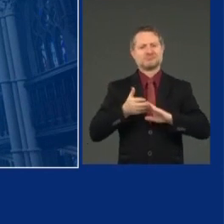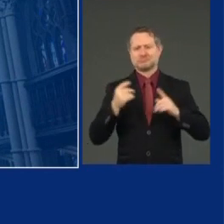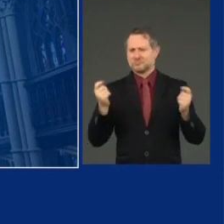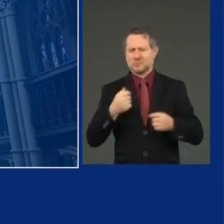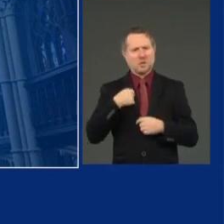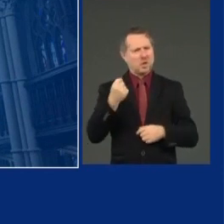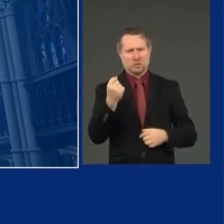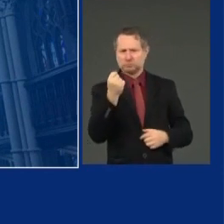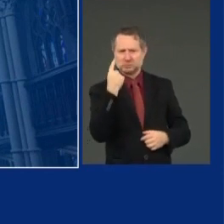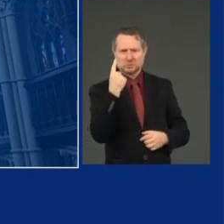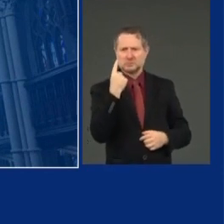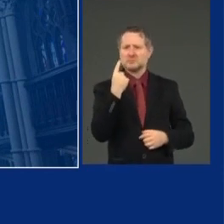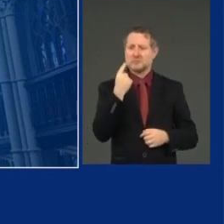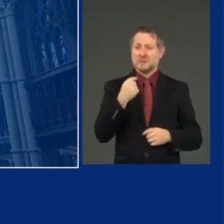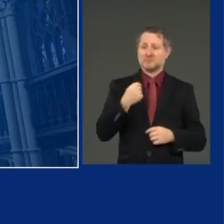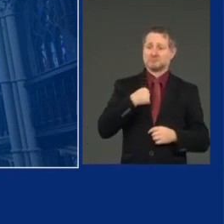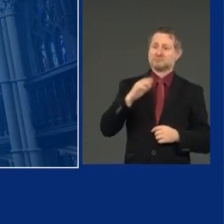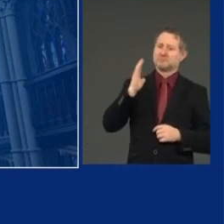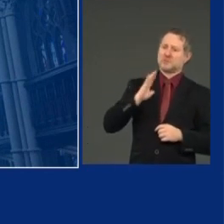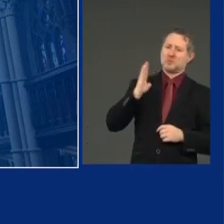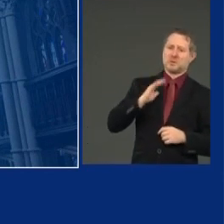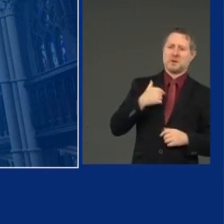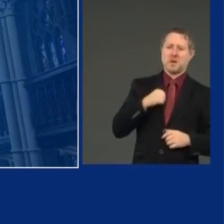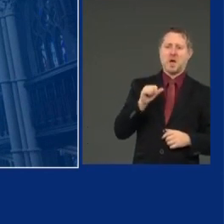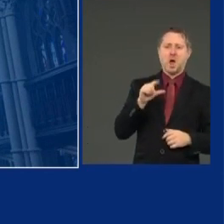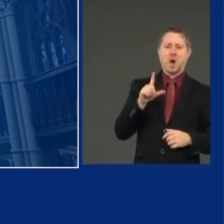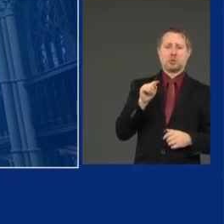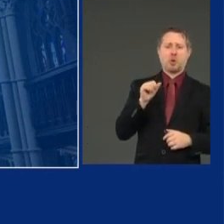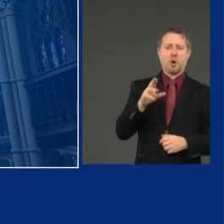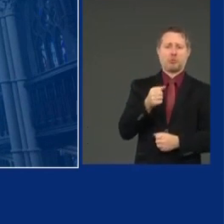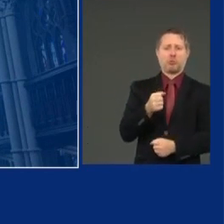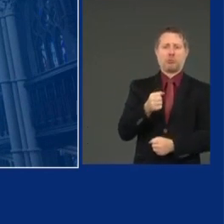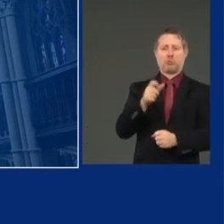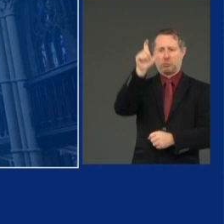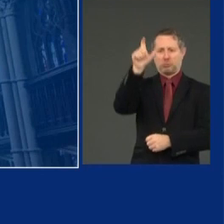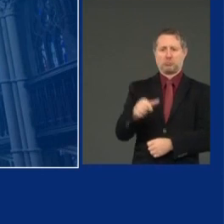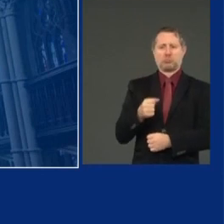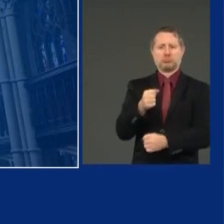I UNDERSTAND THEIR DESIRE TO GET